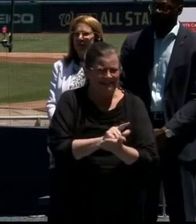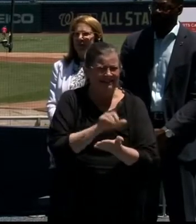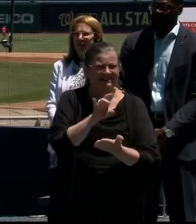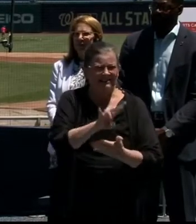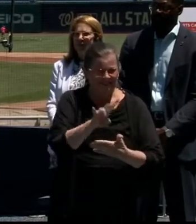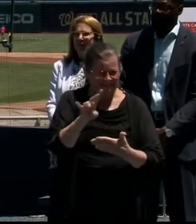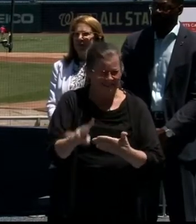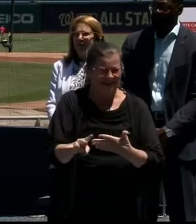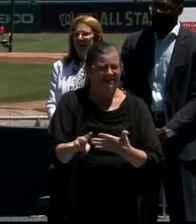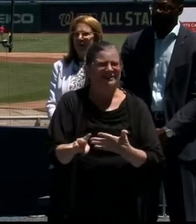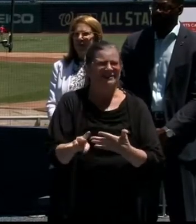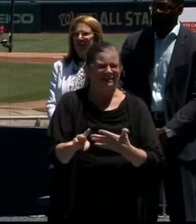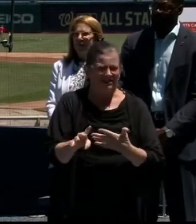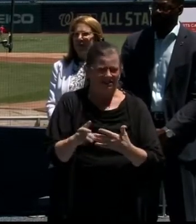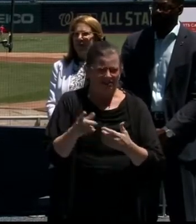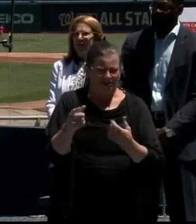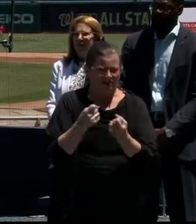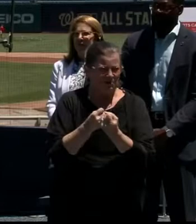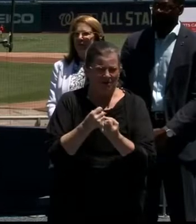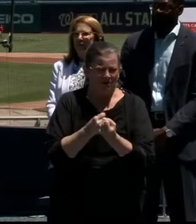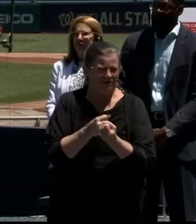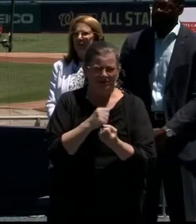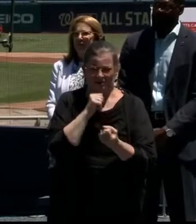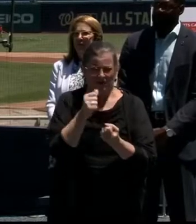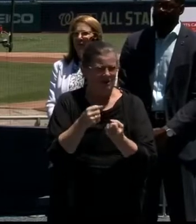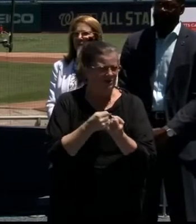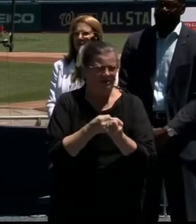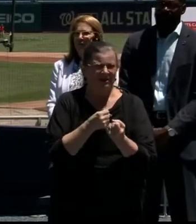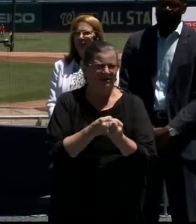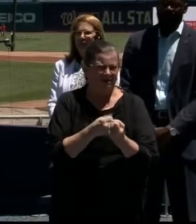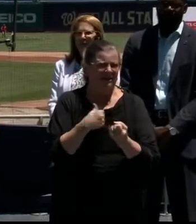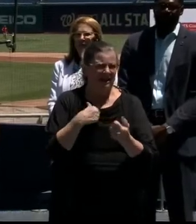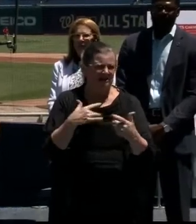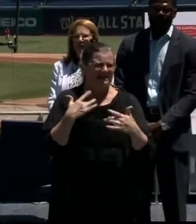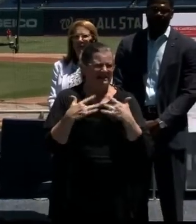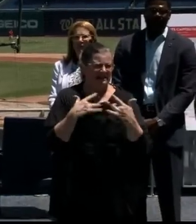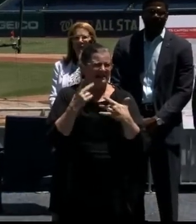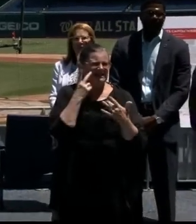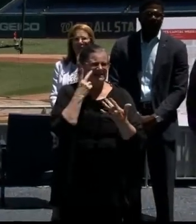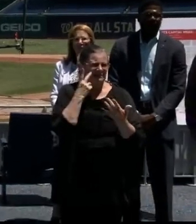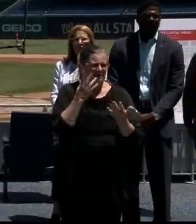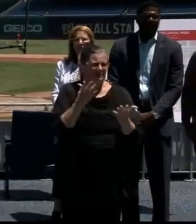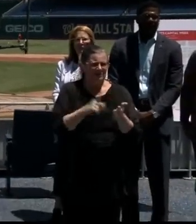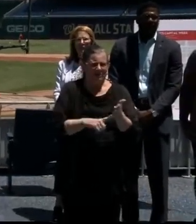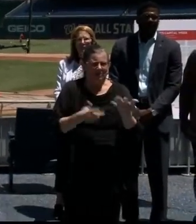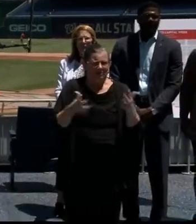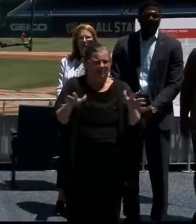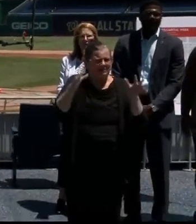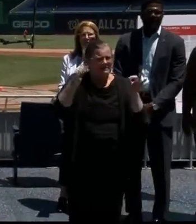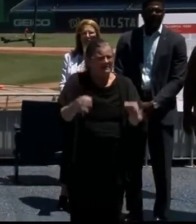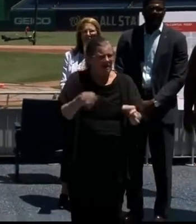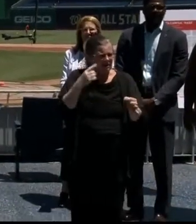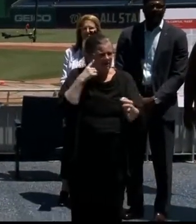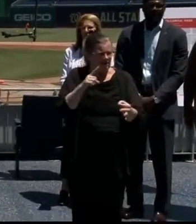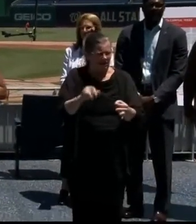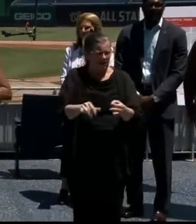TO SEEING THE COUNCIL'S DELIBERATIONS AND ACTION. THANK YOU, EVERYBODY.